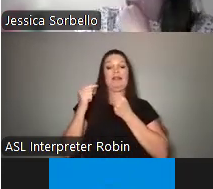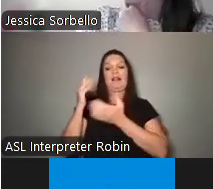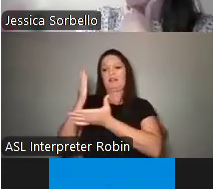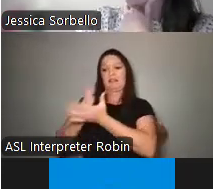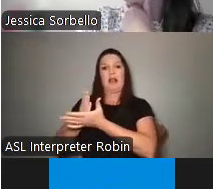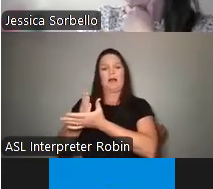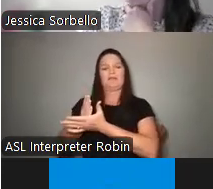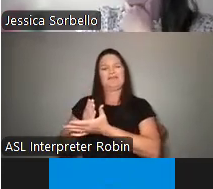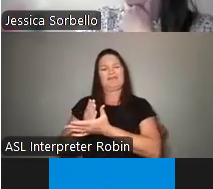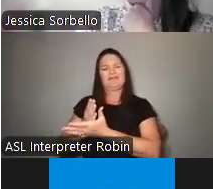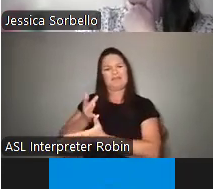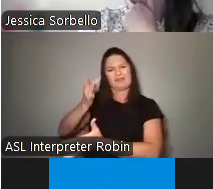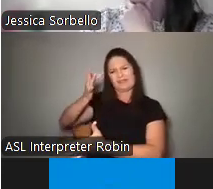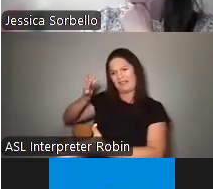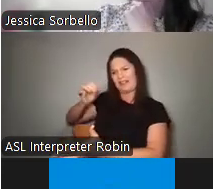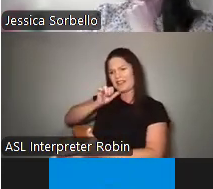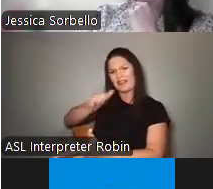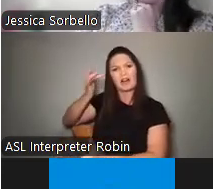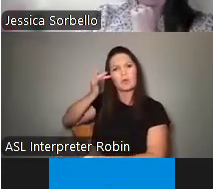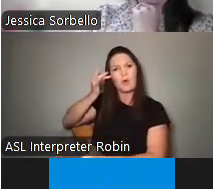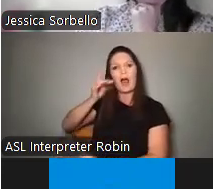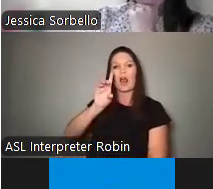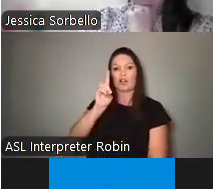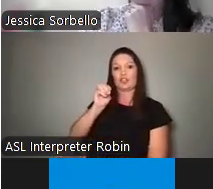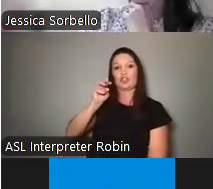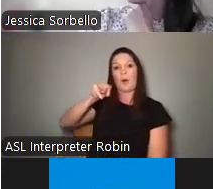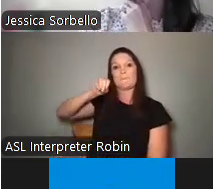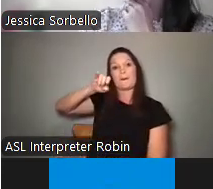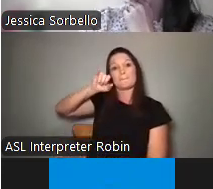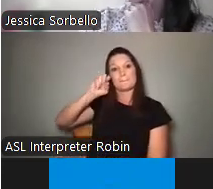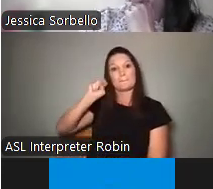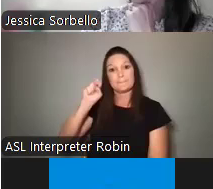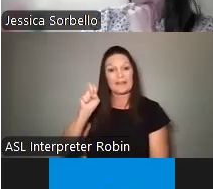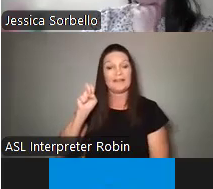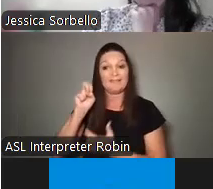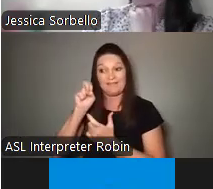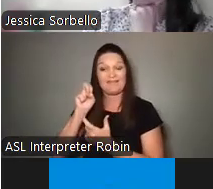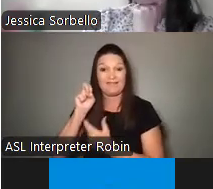, again, like I said, you know , normal range is 40 to 1007.